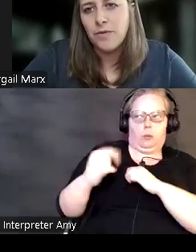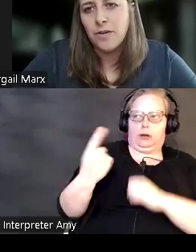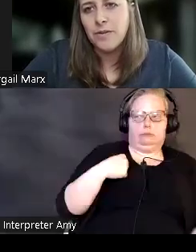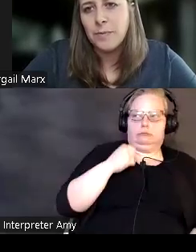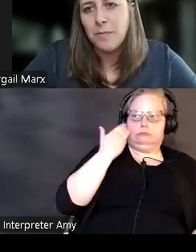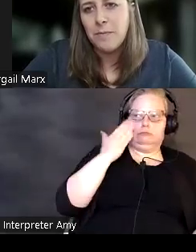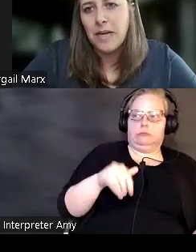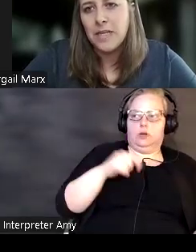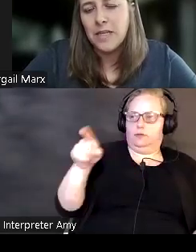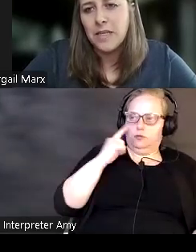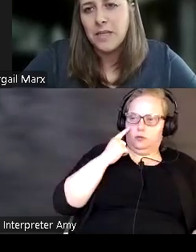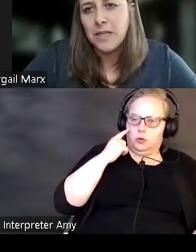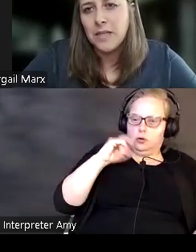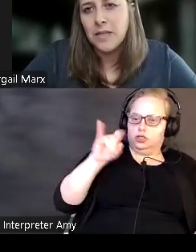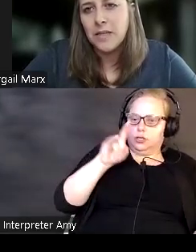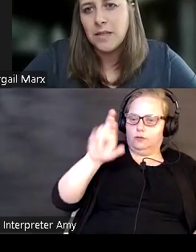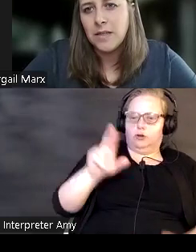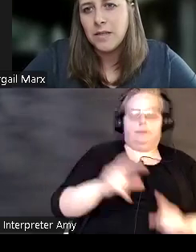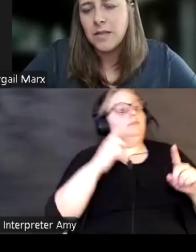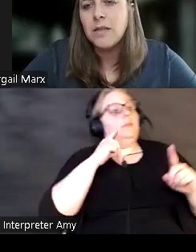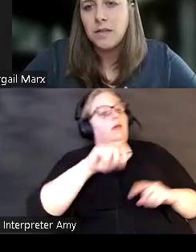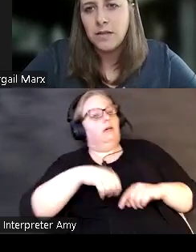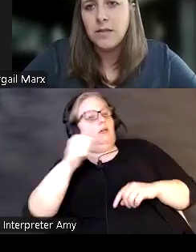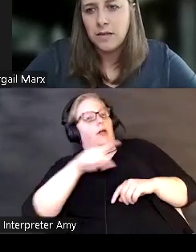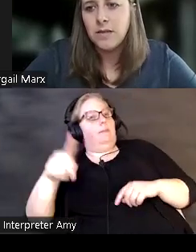Jennifer: Speak for Yourself is an app I've heard of that's kind of